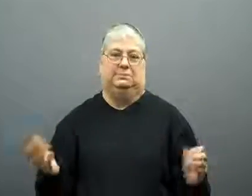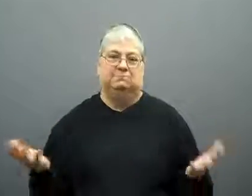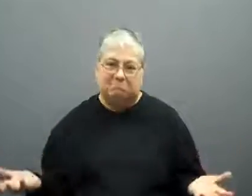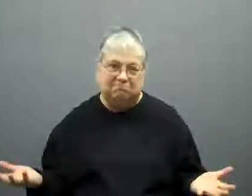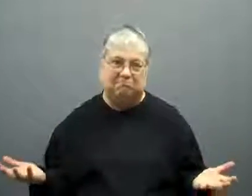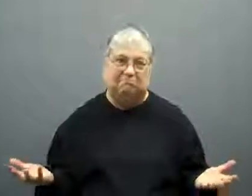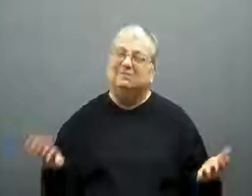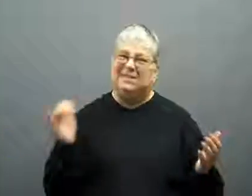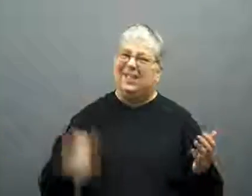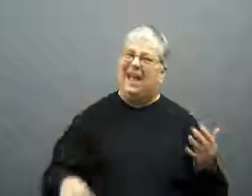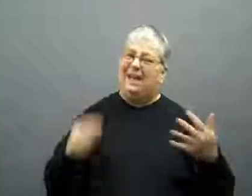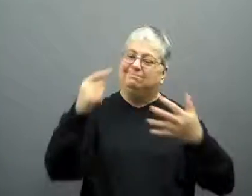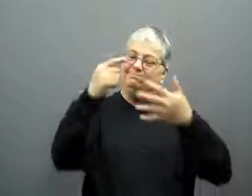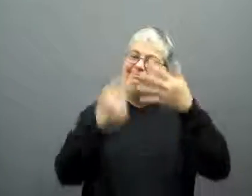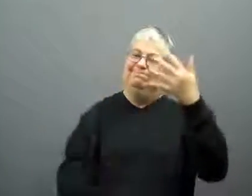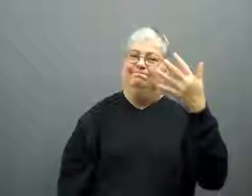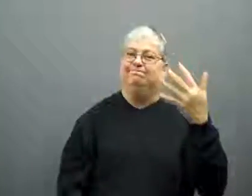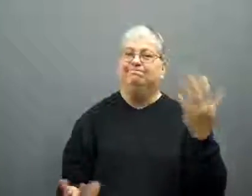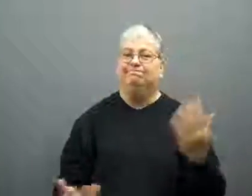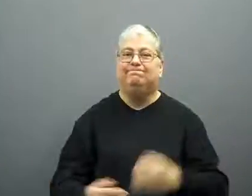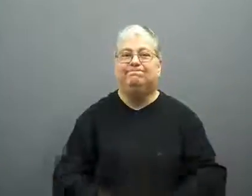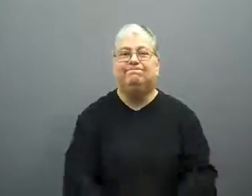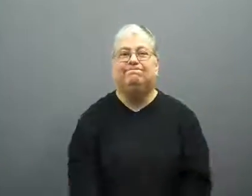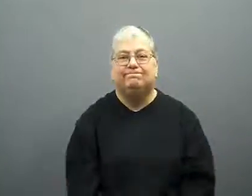That's what it's all about.